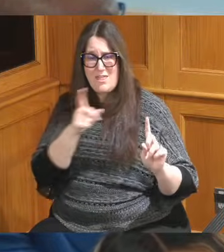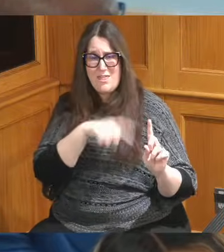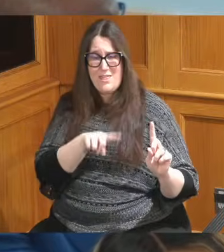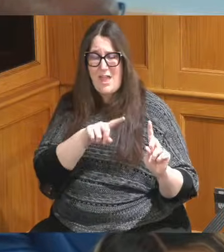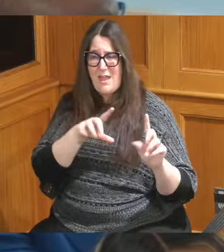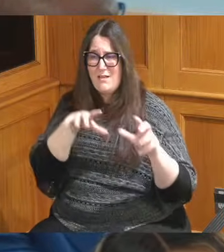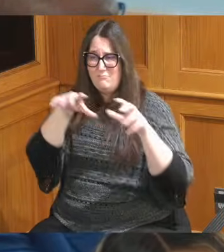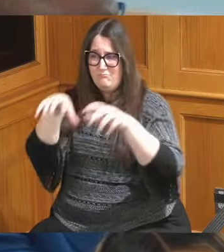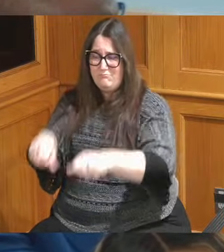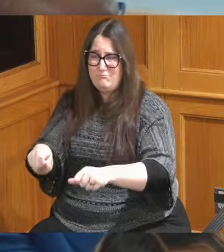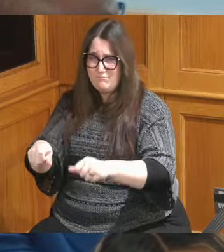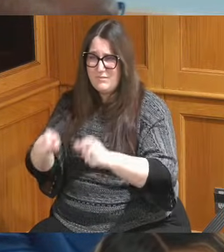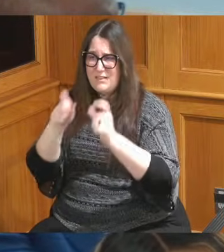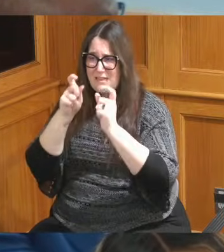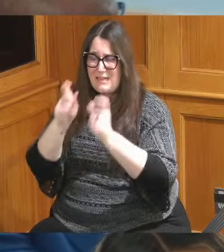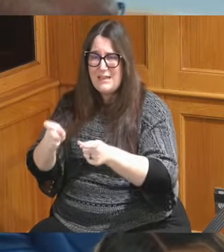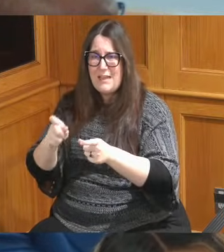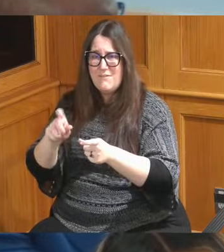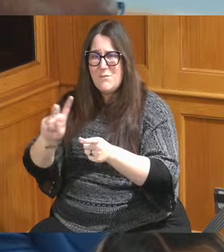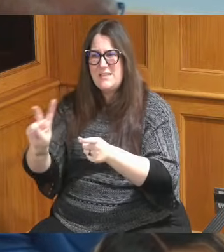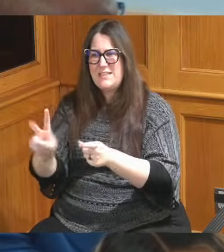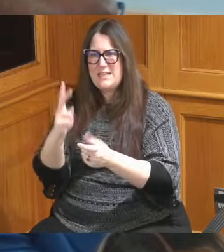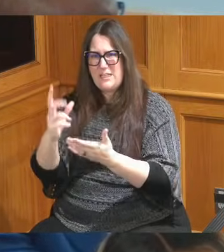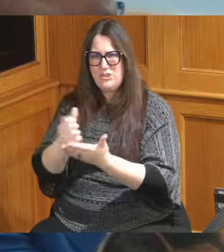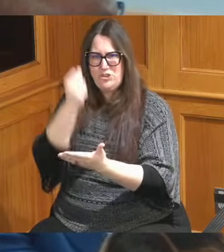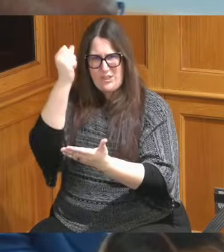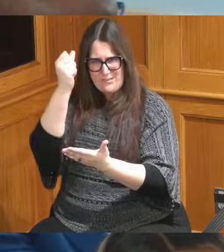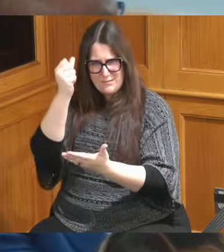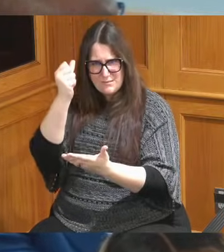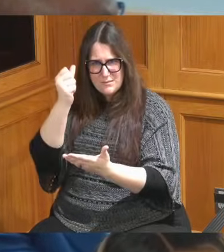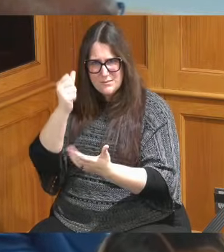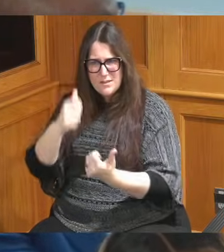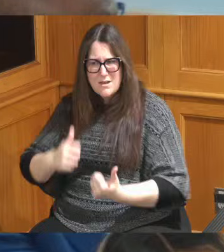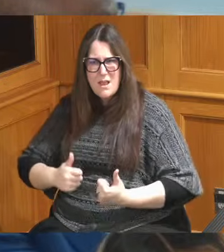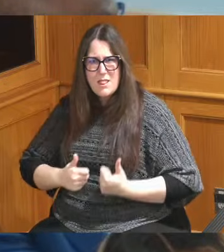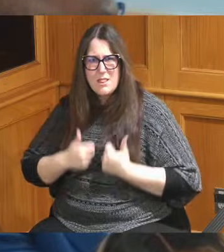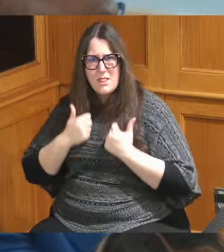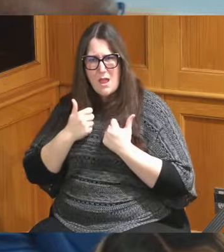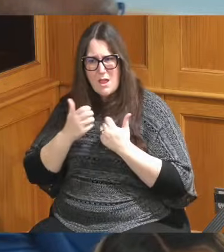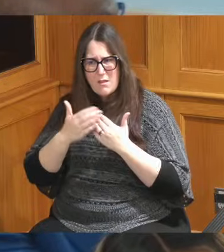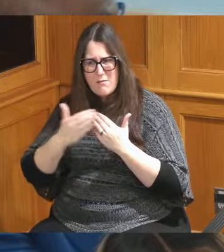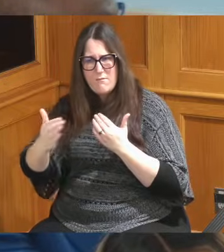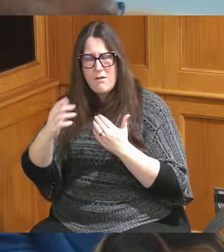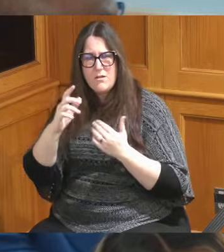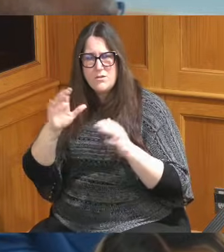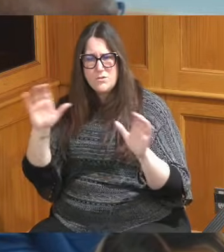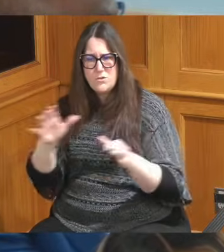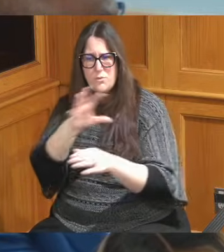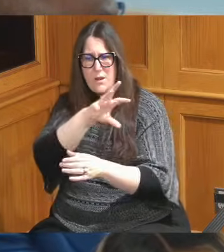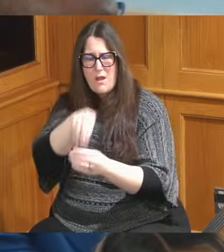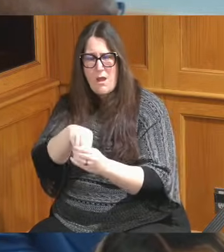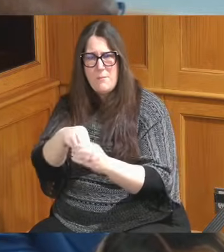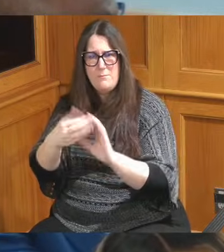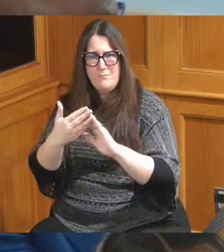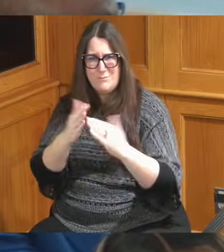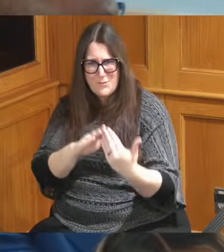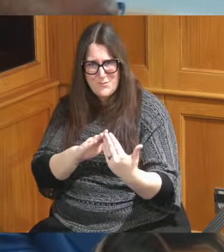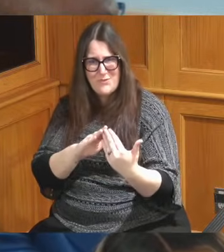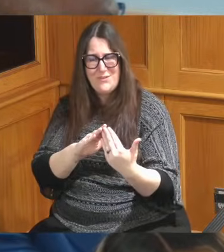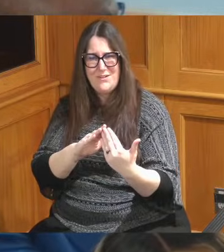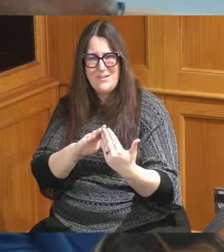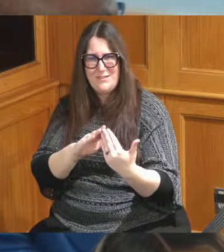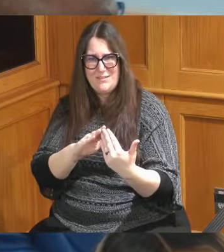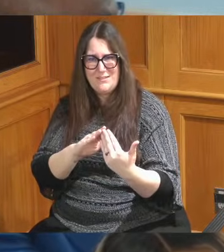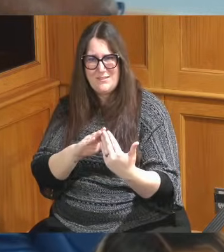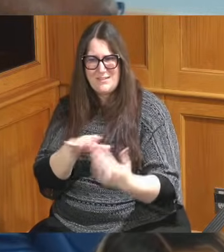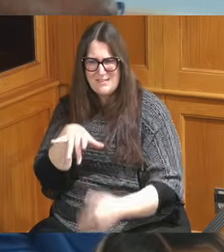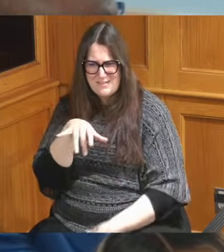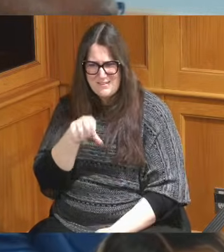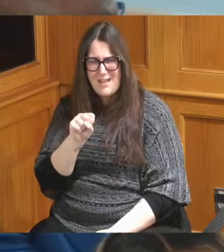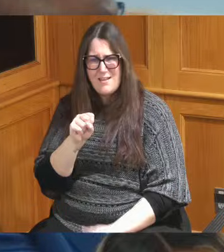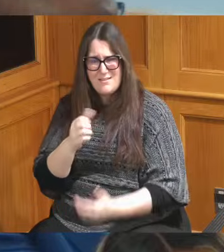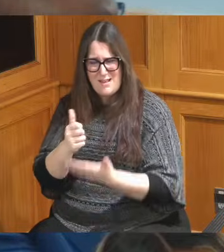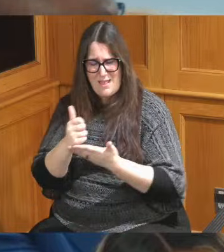and gives them a second chance at life to be a productive citizen. Yes, it helps us, you know,